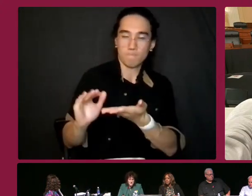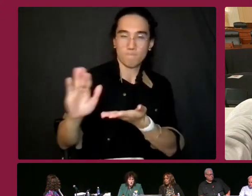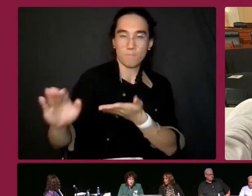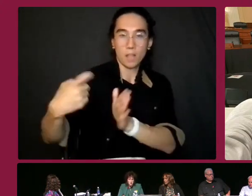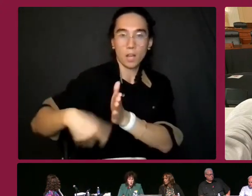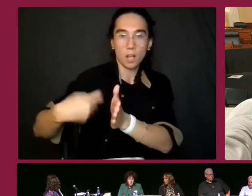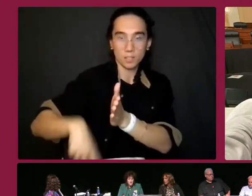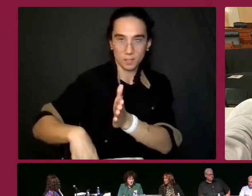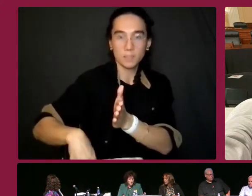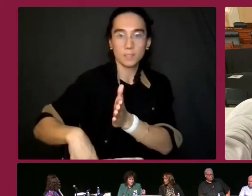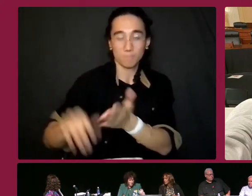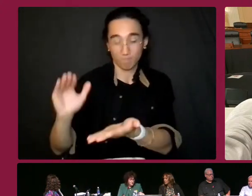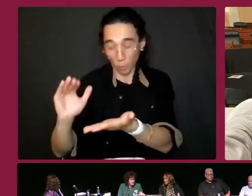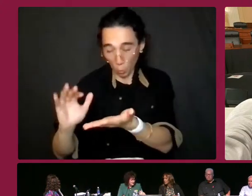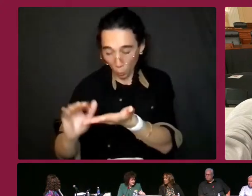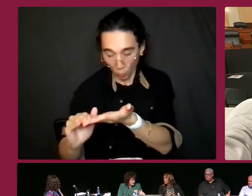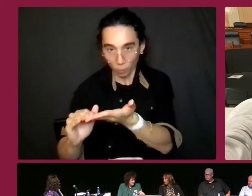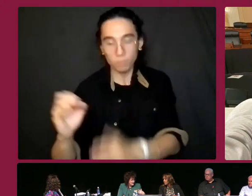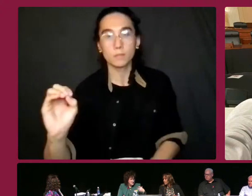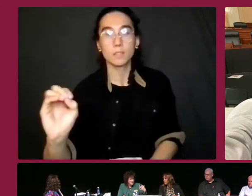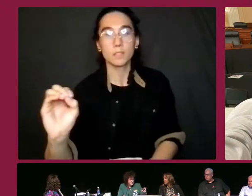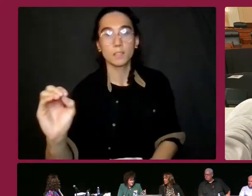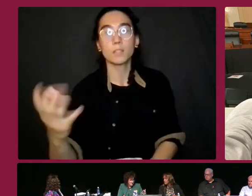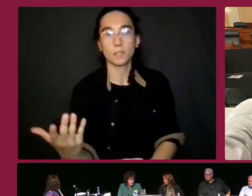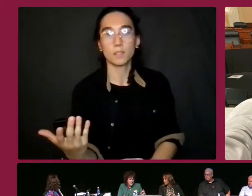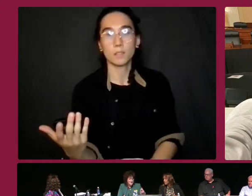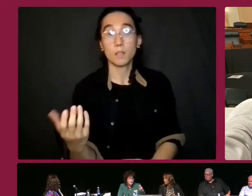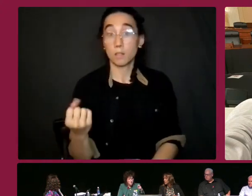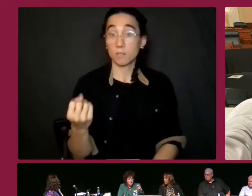and so they are largely getting this grant to live on, and so